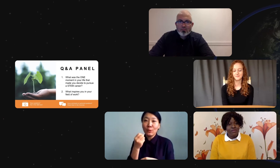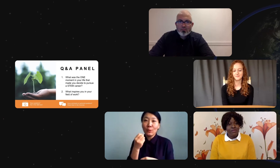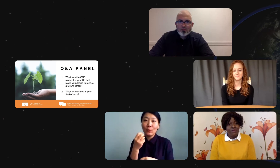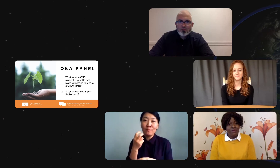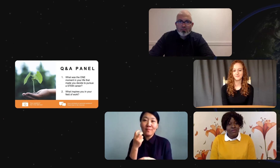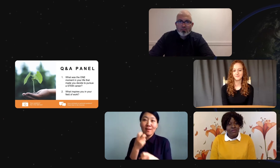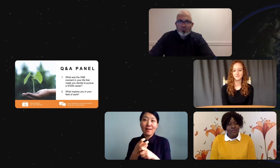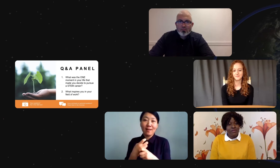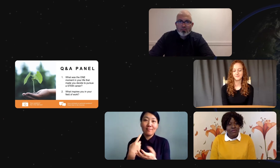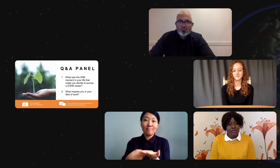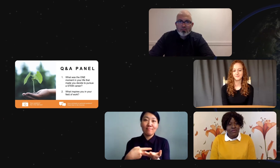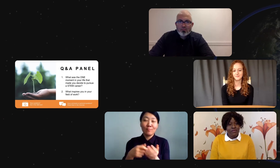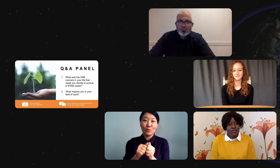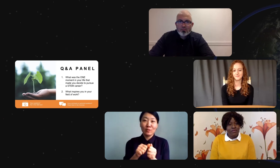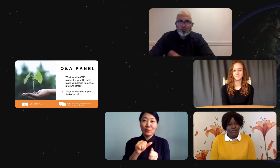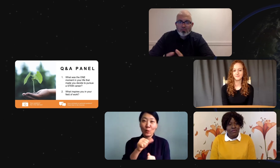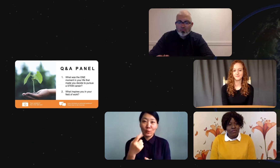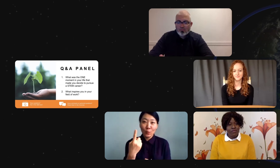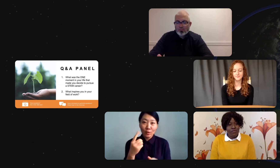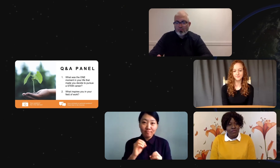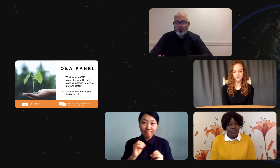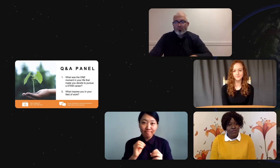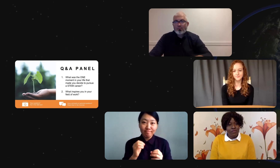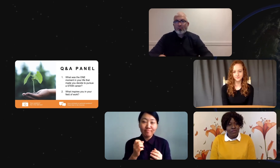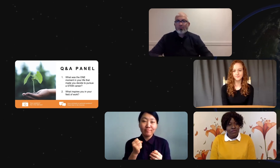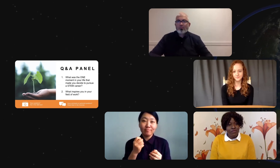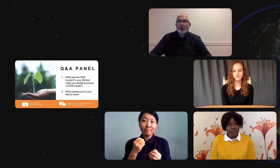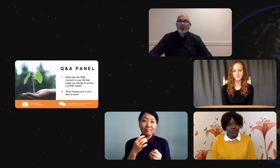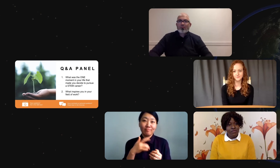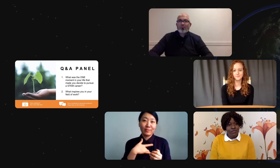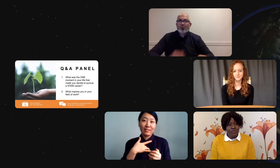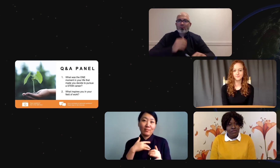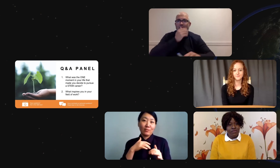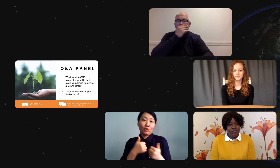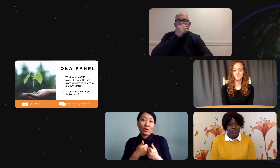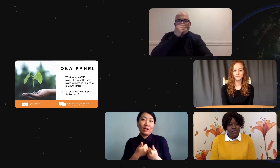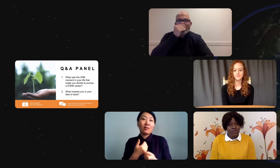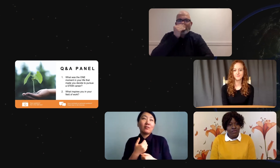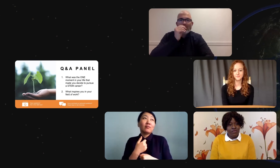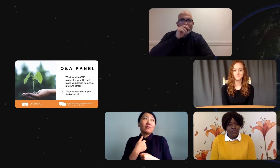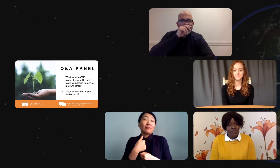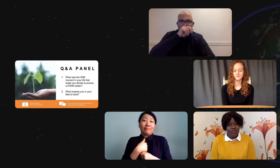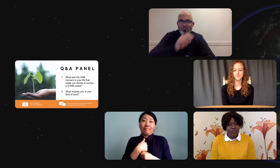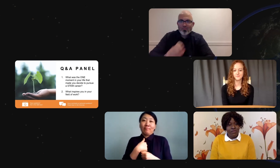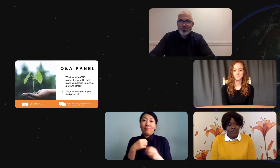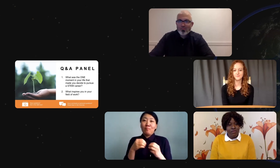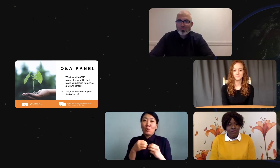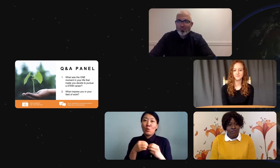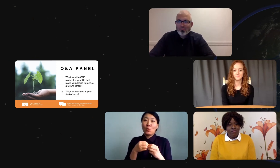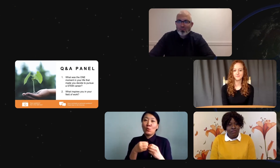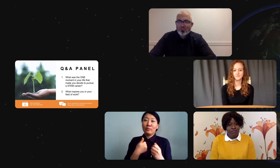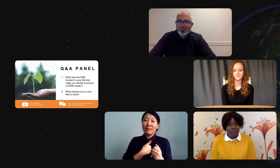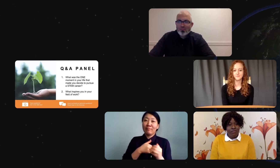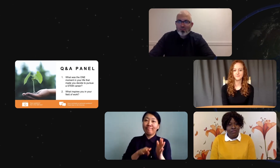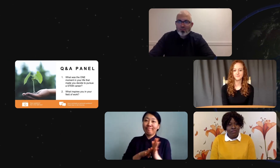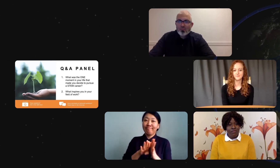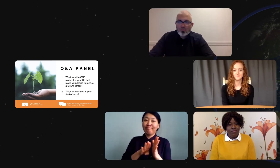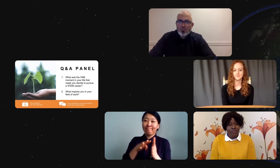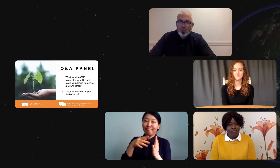So, it's hard to collaborate or have a conversation with anyone.